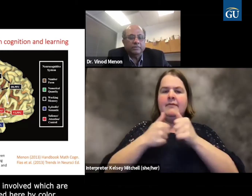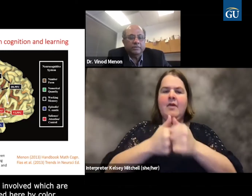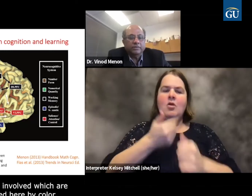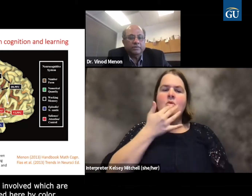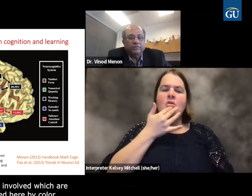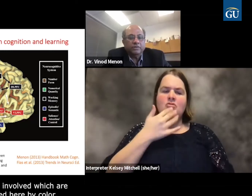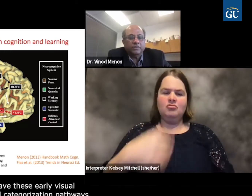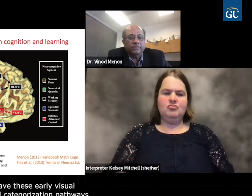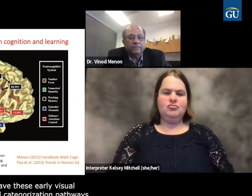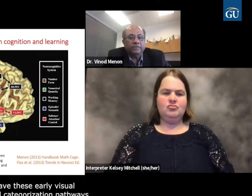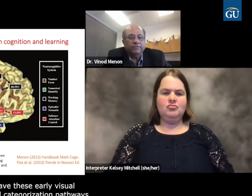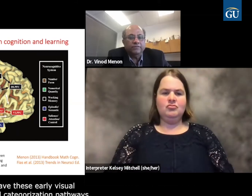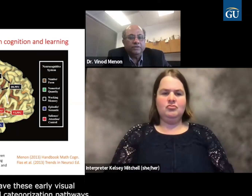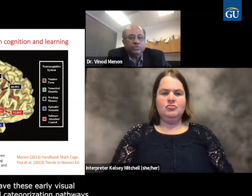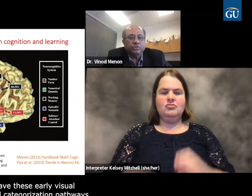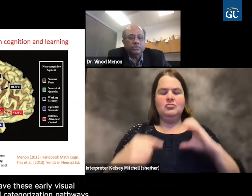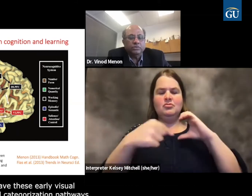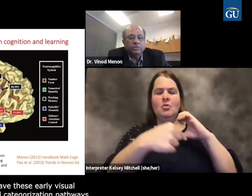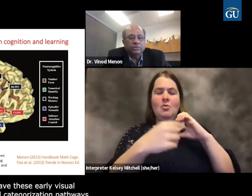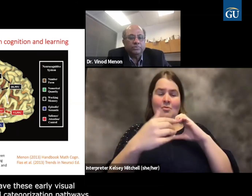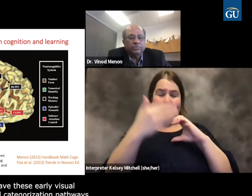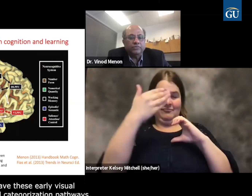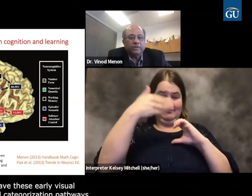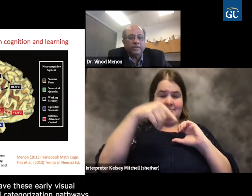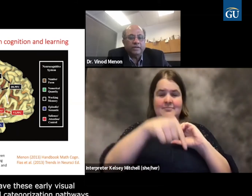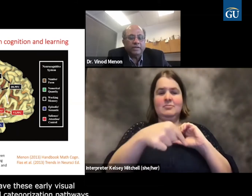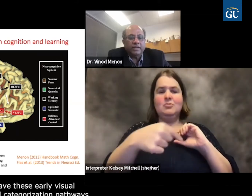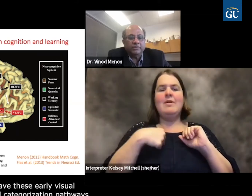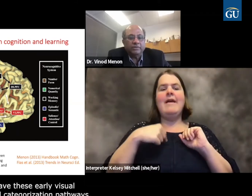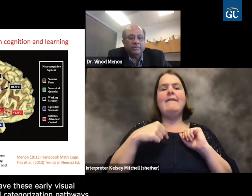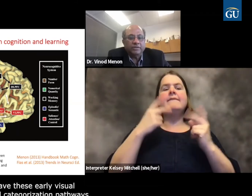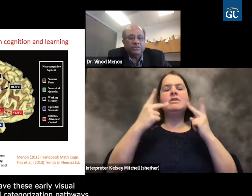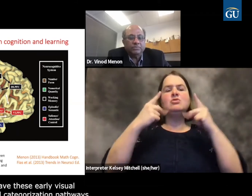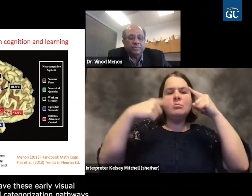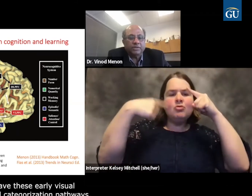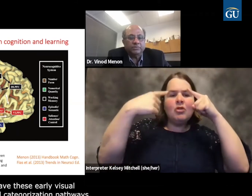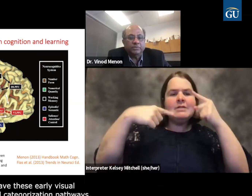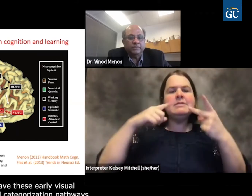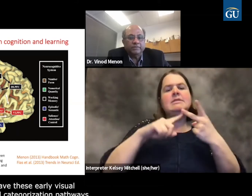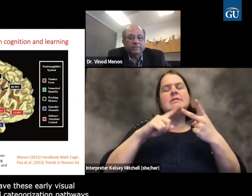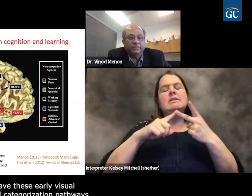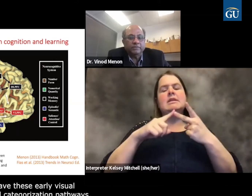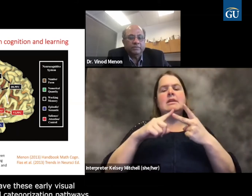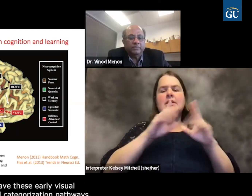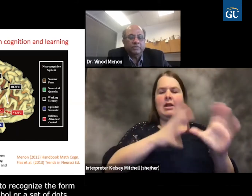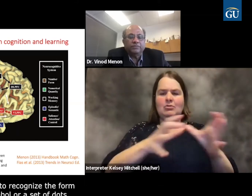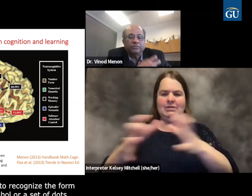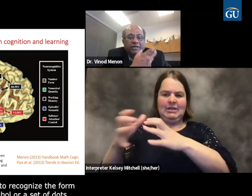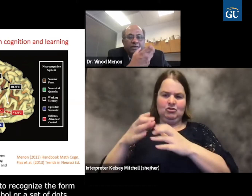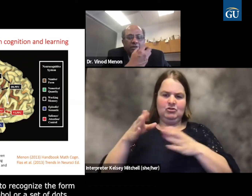by color so you have this early visual